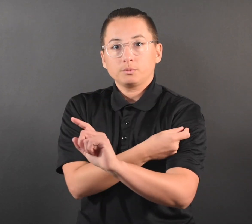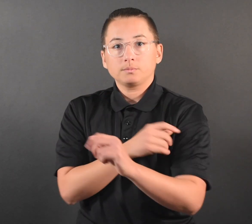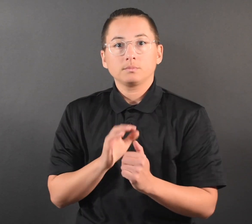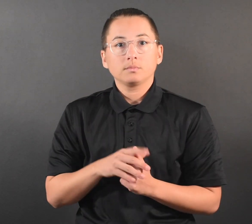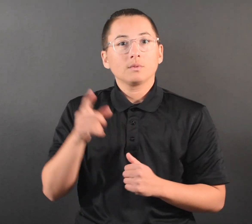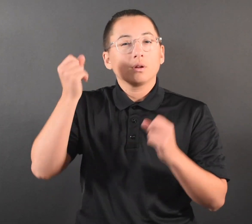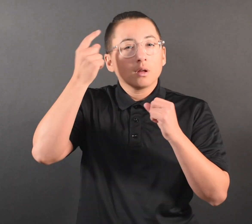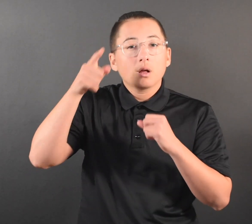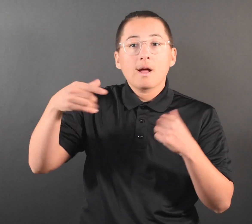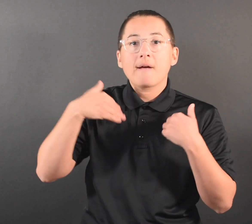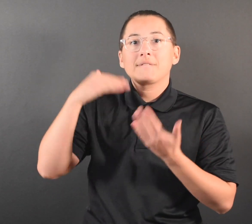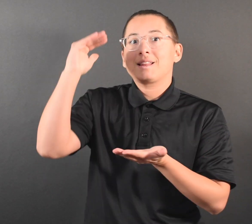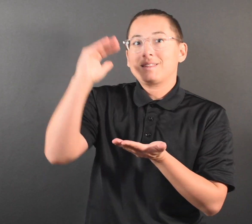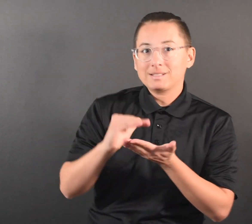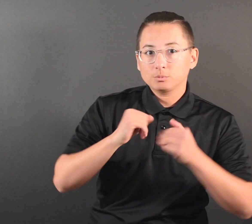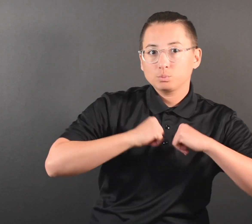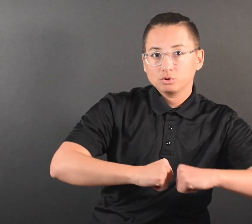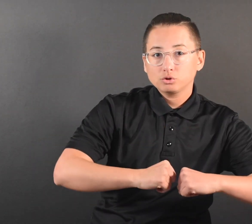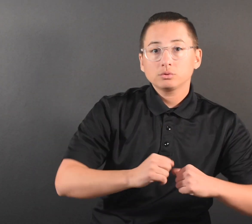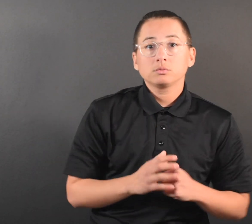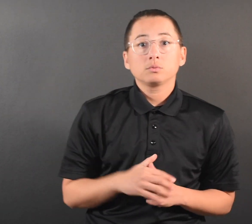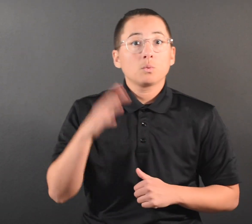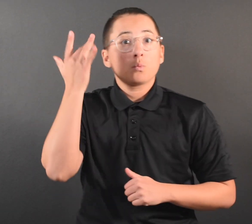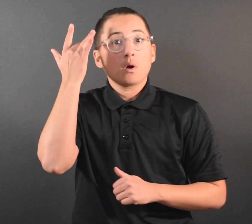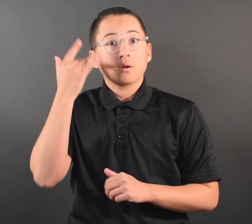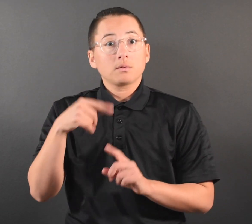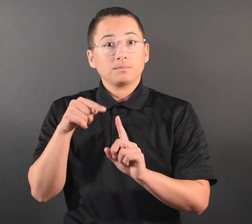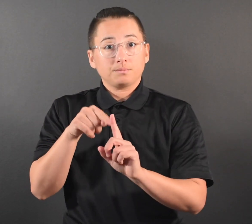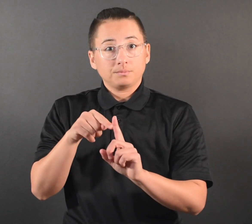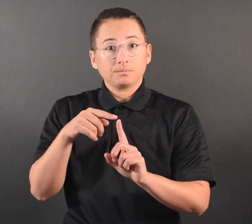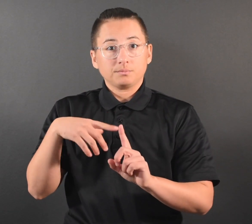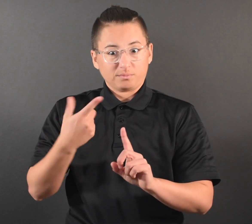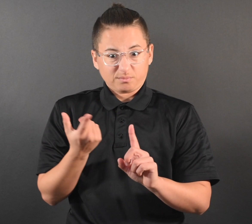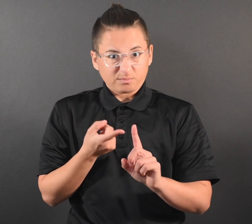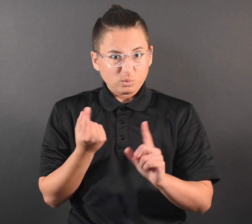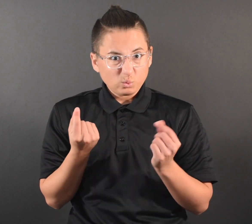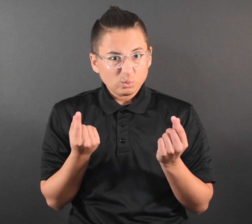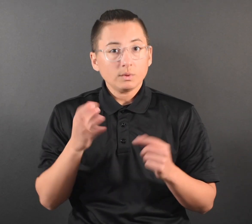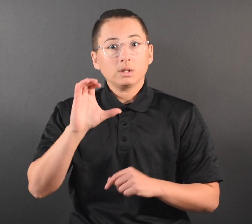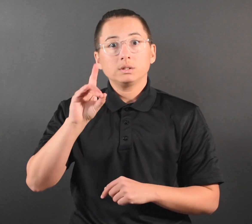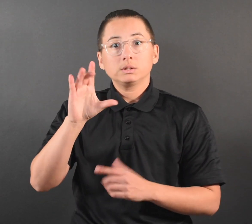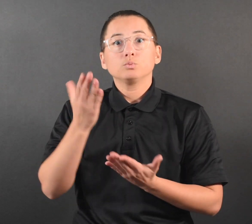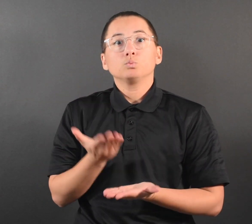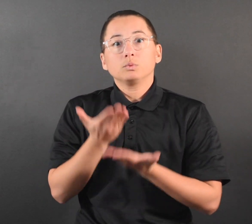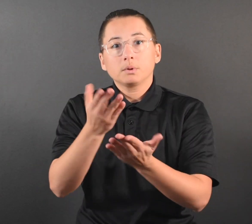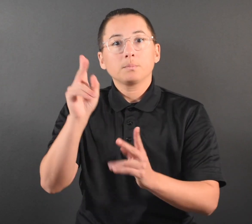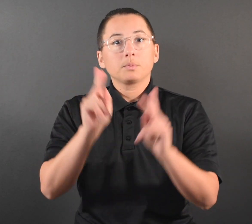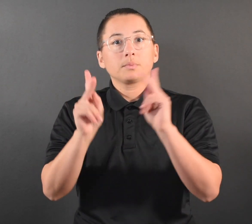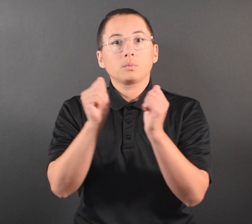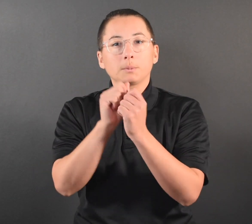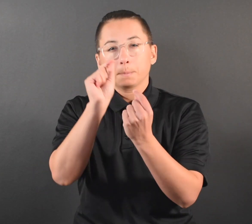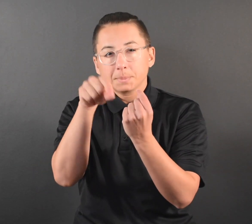(they may have less protection). Because of this, CDC recommends that people with certain immunocompromising conditions